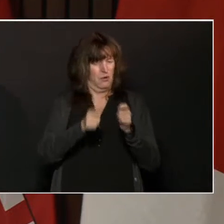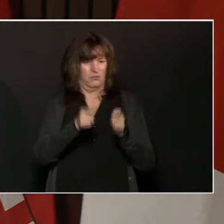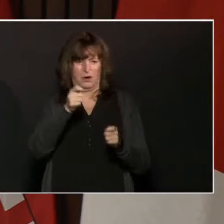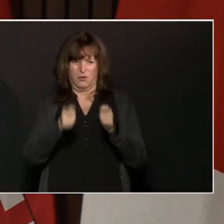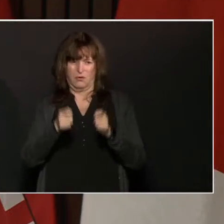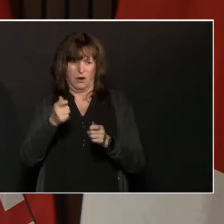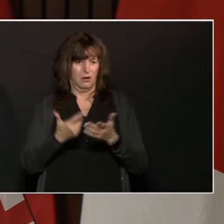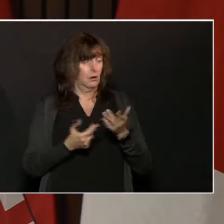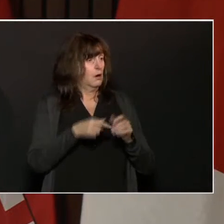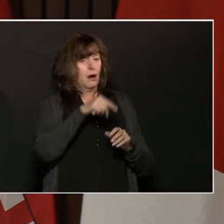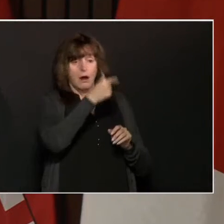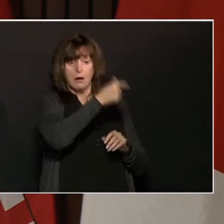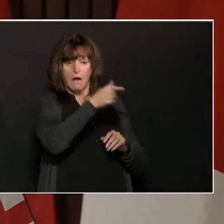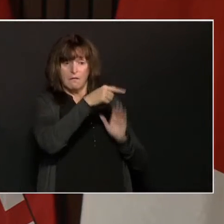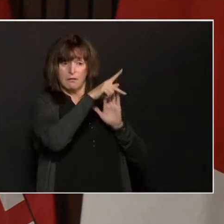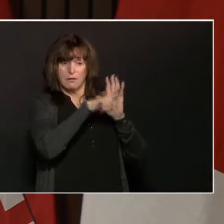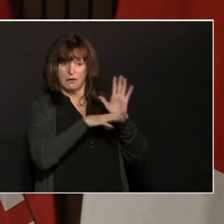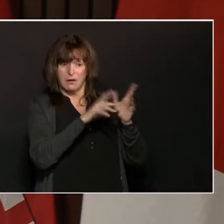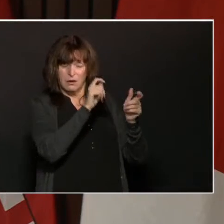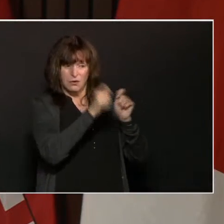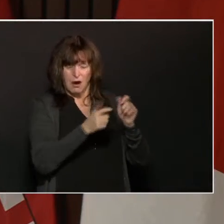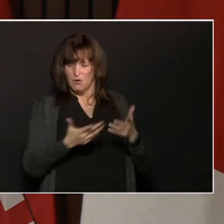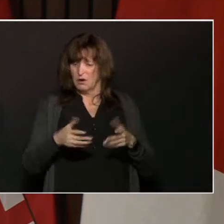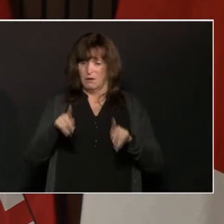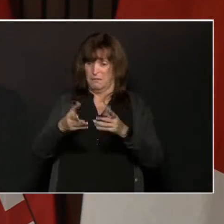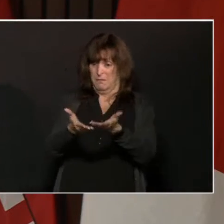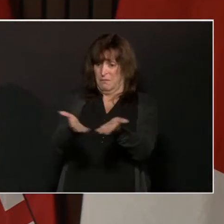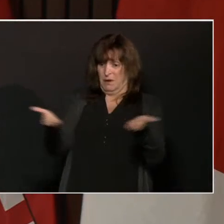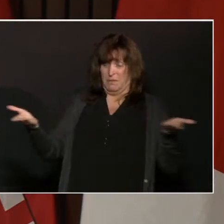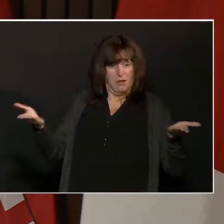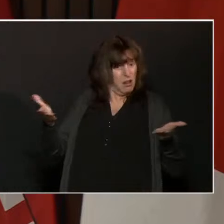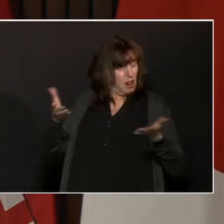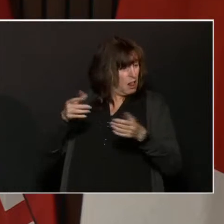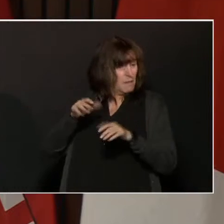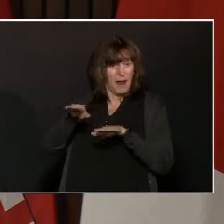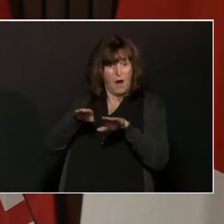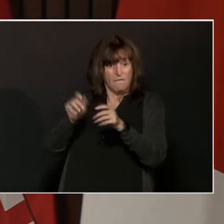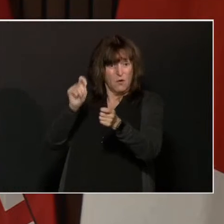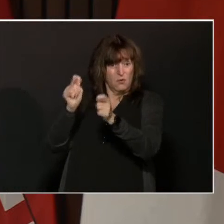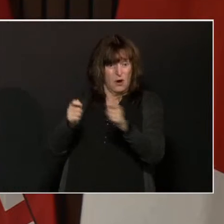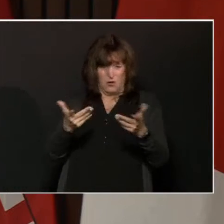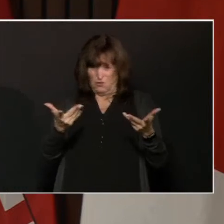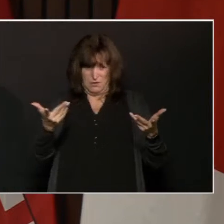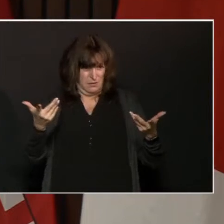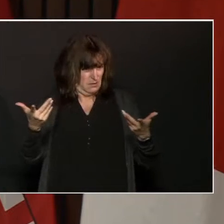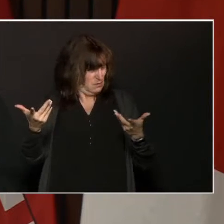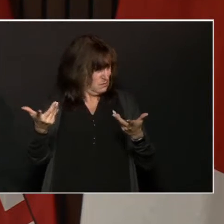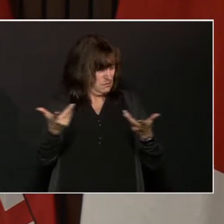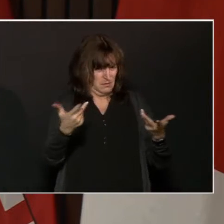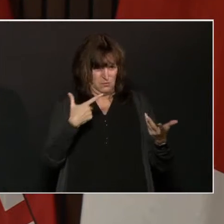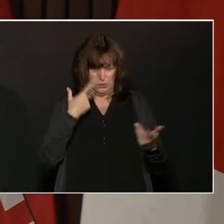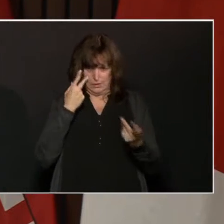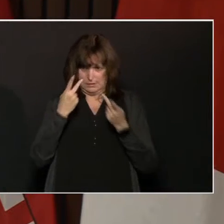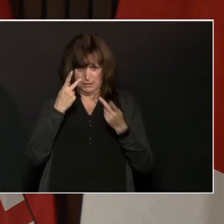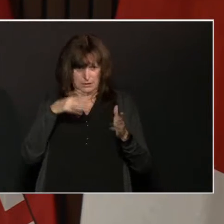WILL LOOK AT IT MOST LIKELY ESTIMATE OF A WILL LOOK AT IT MOST LIKELY ESTIMATE OF A BOAT WILL LOOK AT IT MOST LIKELY ESTIMATE OF A WILL LOOK AT IT MOST LIKELY ESTIMATE OF A BOAT WILL LOOK AT IT MOST LIKELY ESTIMATE OF A ESTIMATE OF A I'LL BUY THE MIDDLE OF ESTIMATE OF A I'LL BUY THE MIDDLE OF FEBRUARY I'LL BUY THE MIDDLE OF FEBRUARY HOW DO